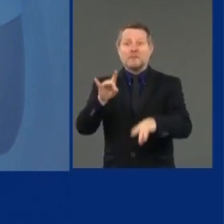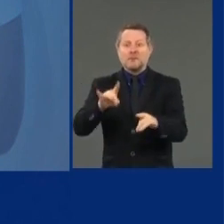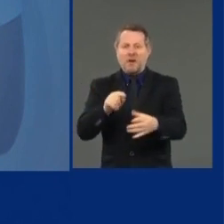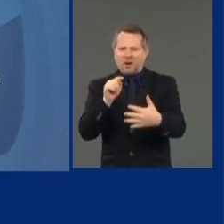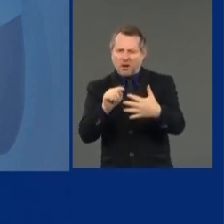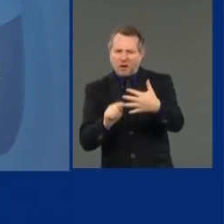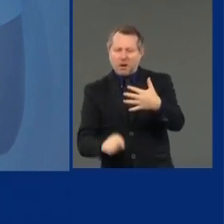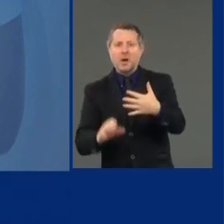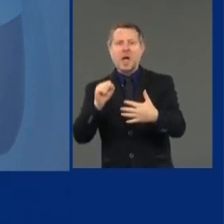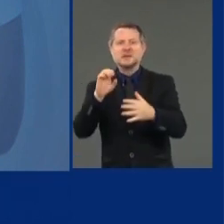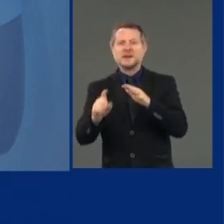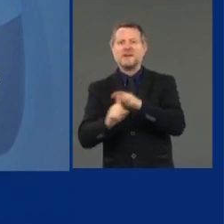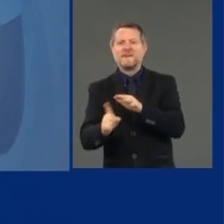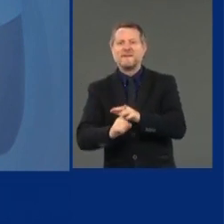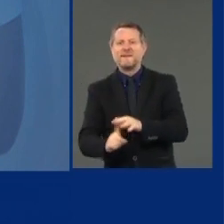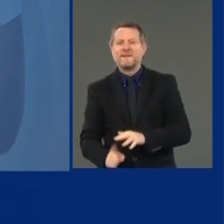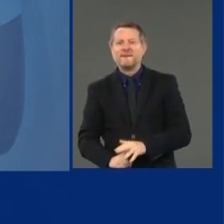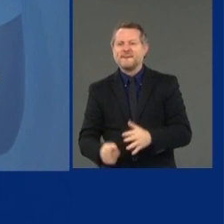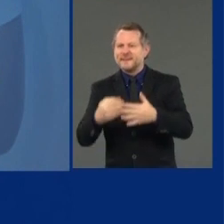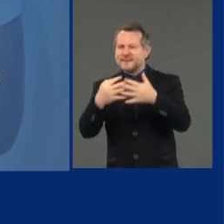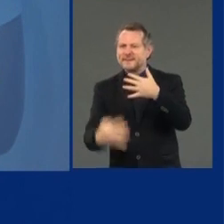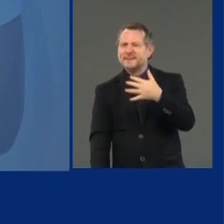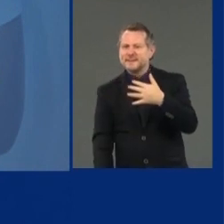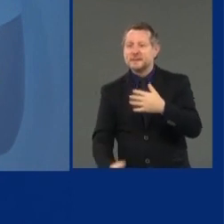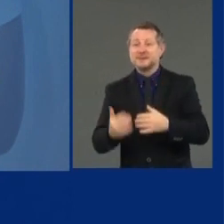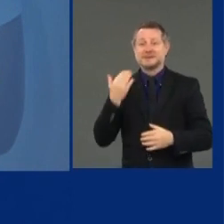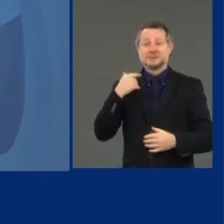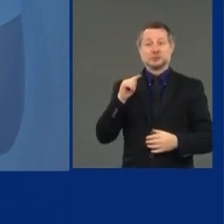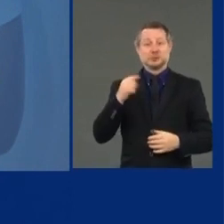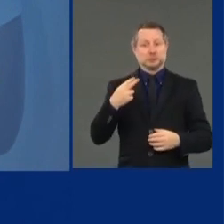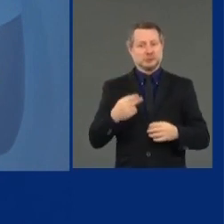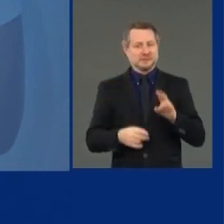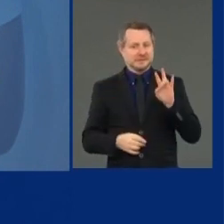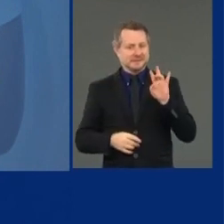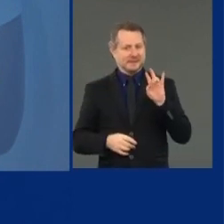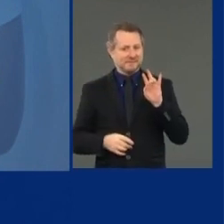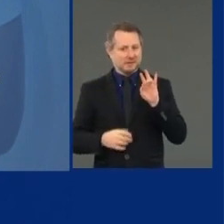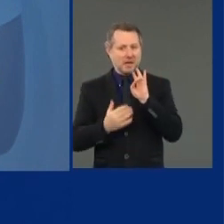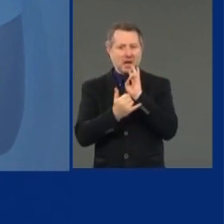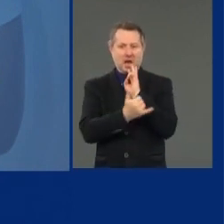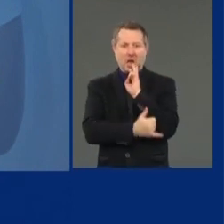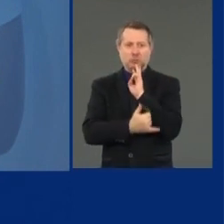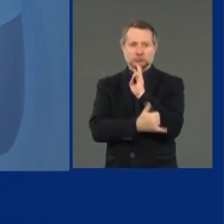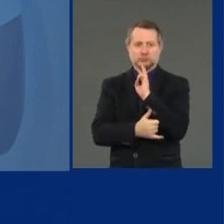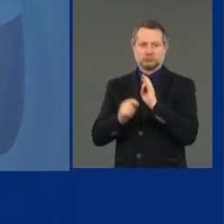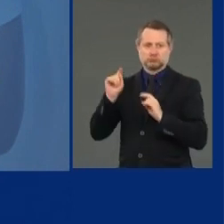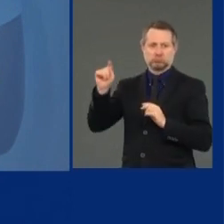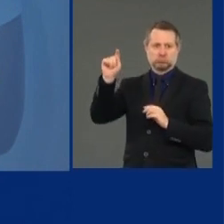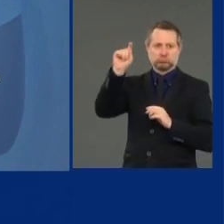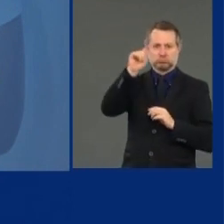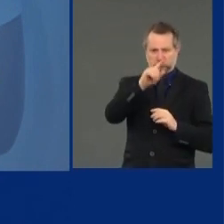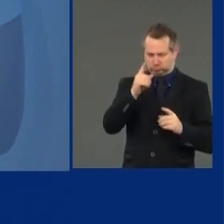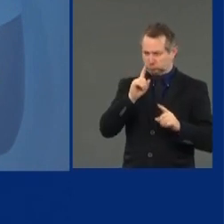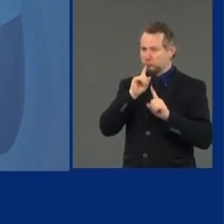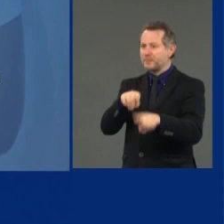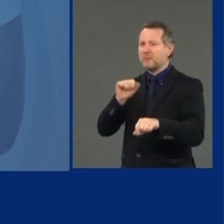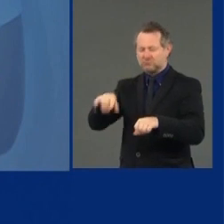THE MORE THEY INVESTIGATED THE MORE CASES THEY FOUND.